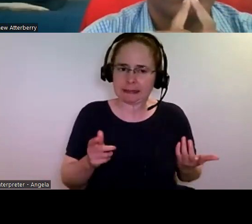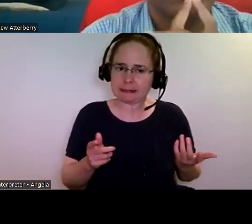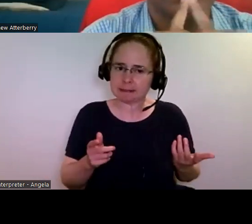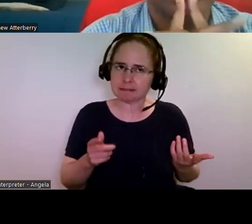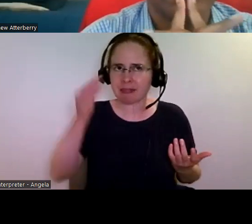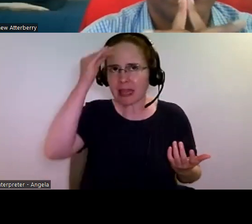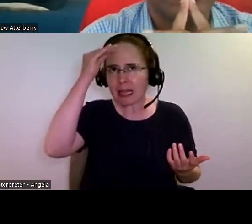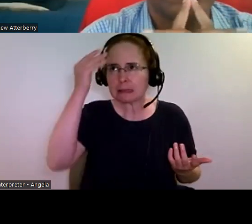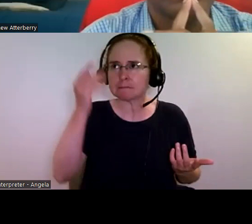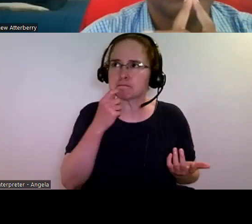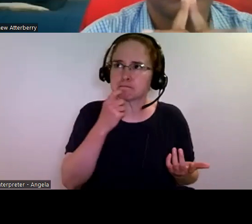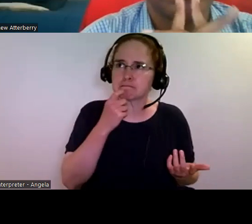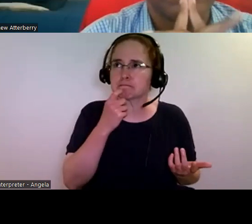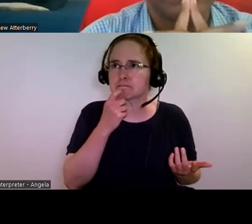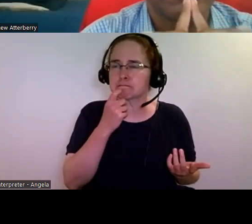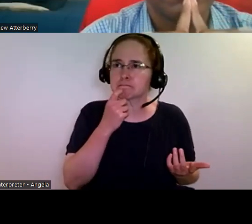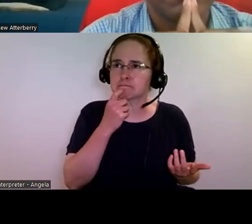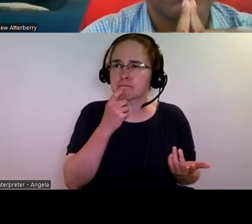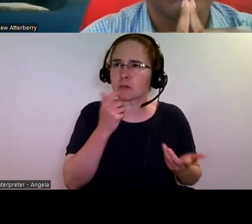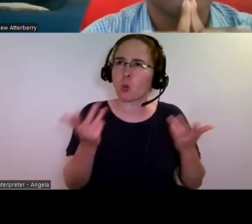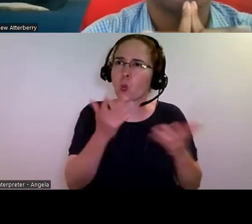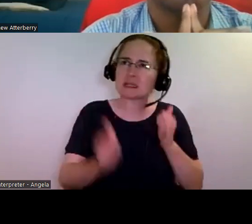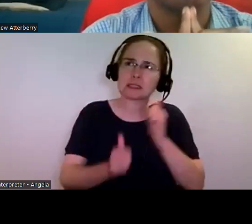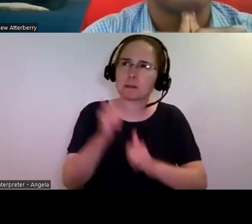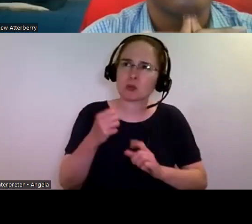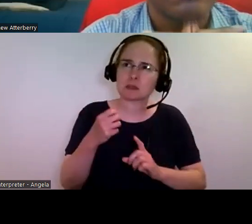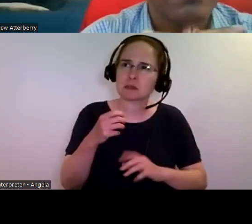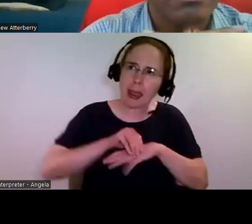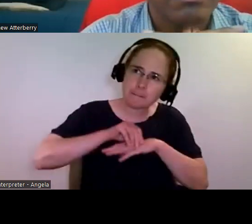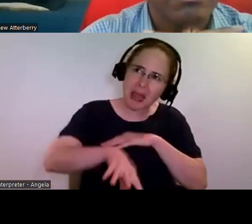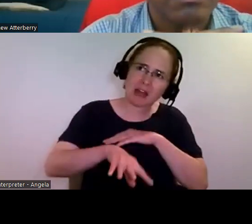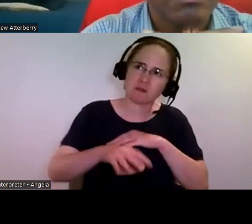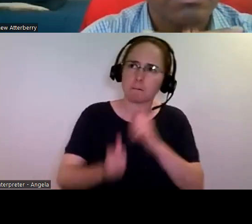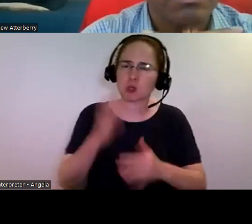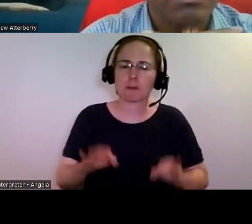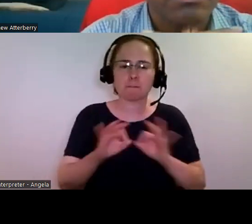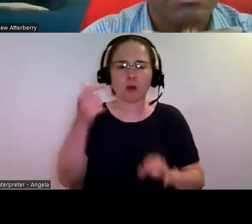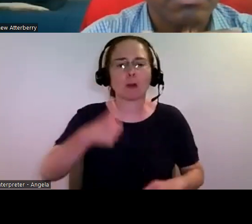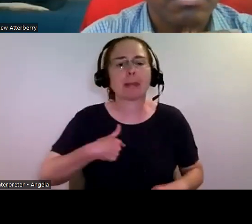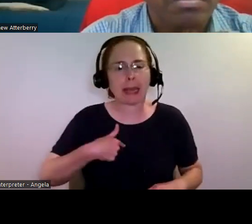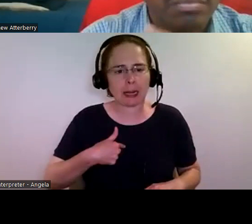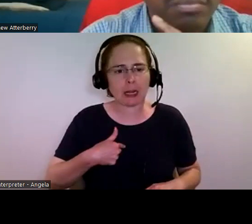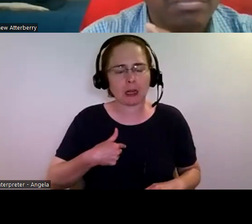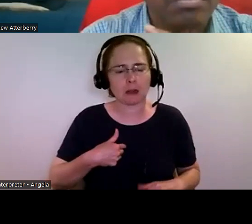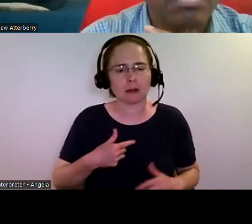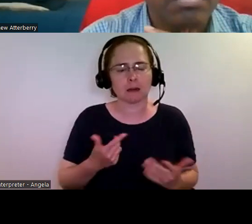about like what is the most impactful what is most important to me and where can I say like oh can